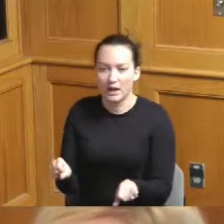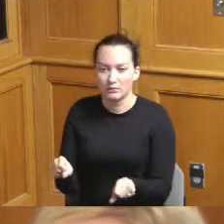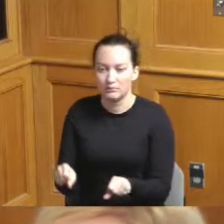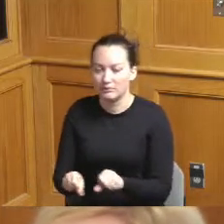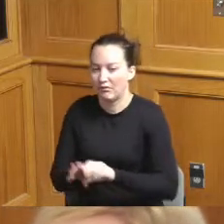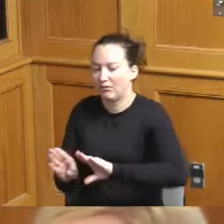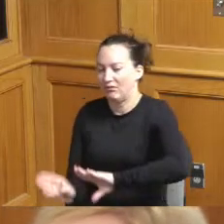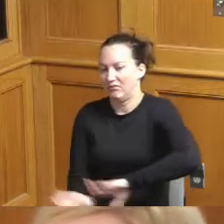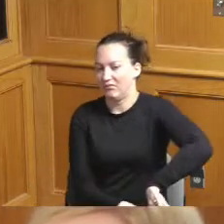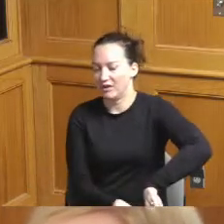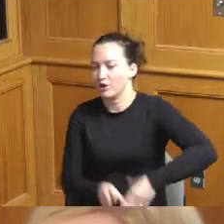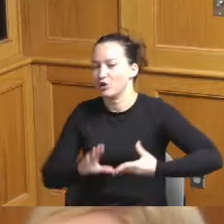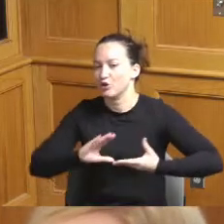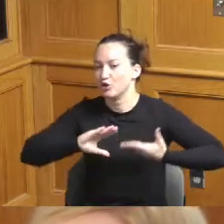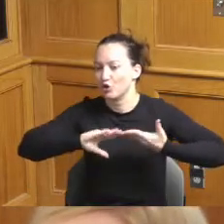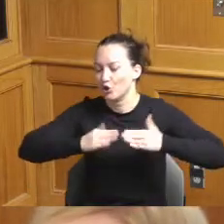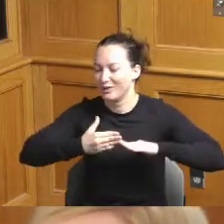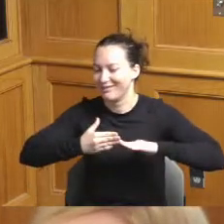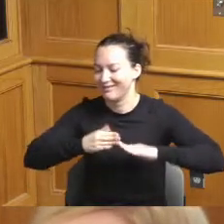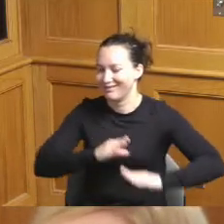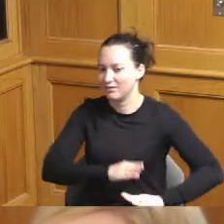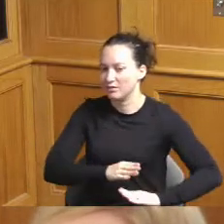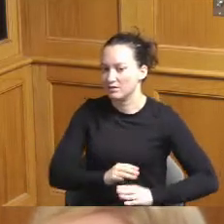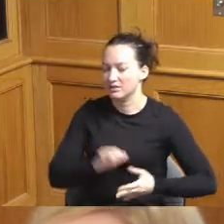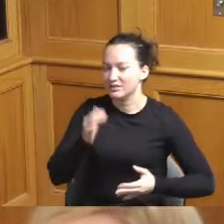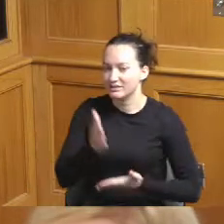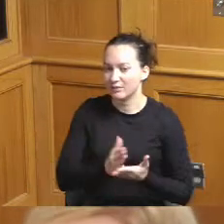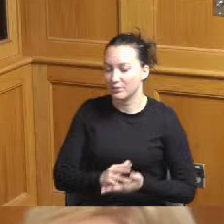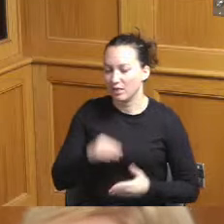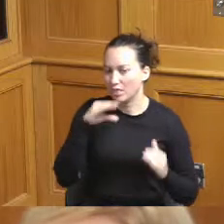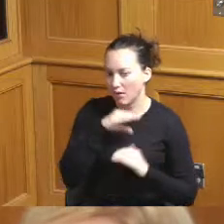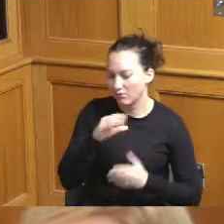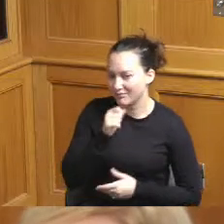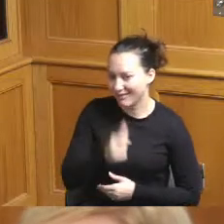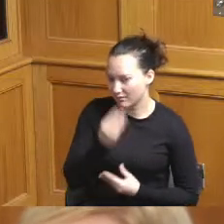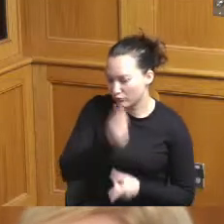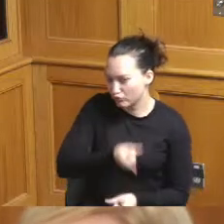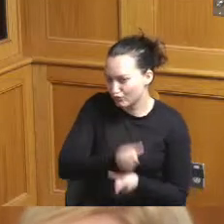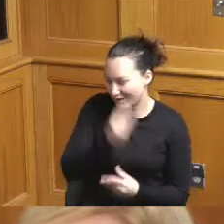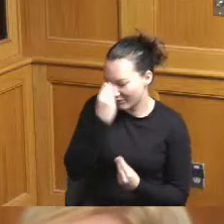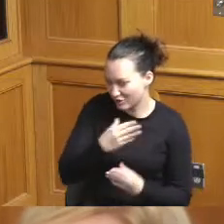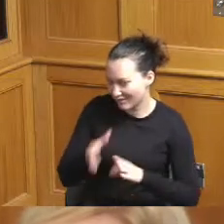of inoculate our community against some of the missing disinformation in fact this year two